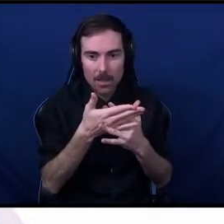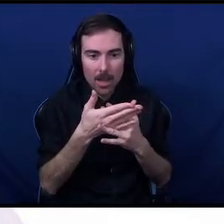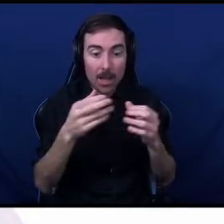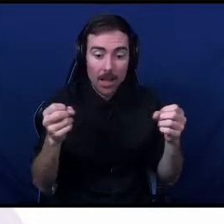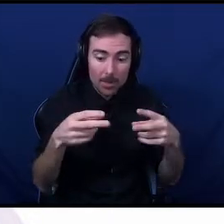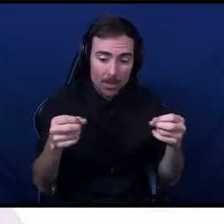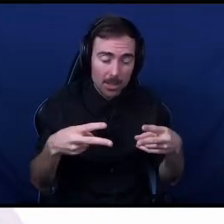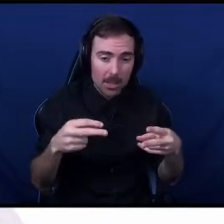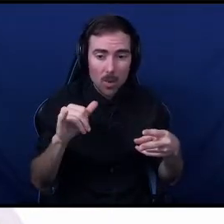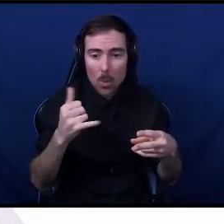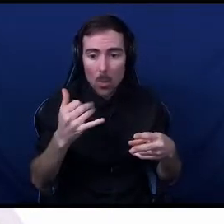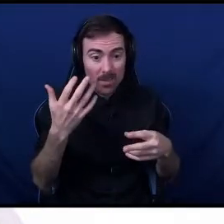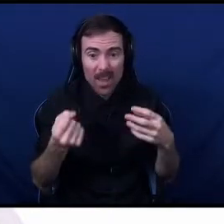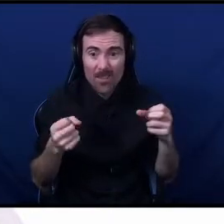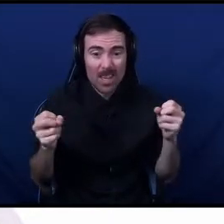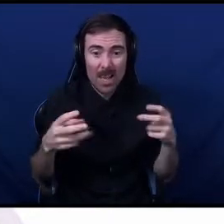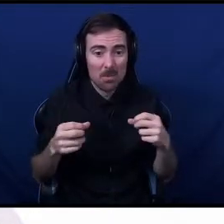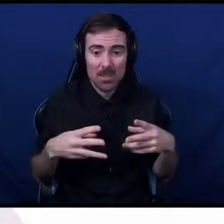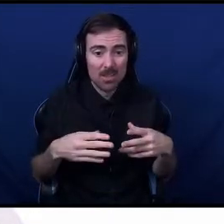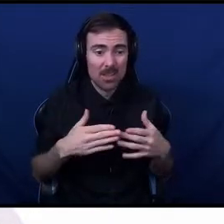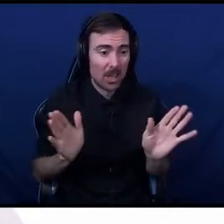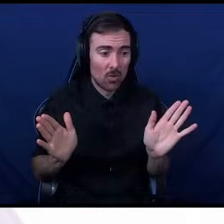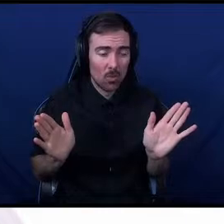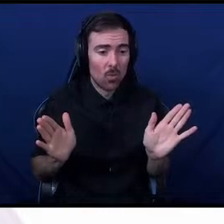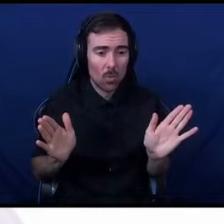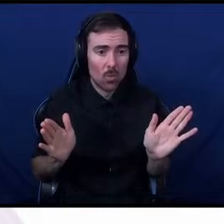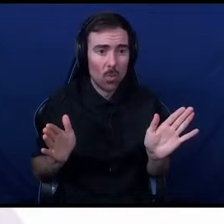having captions in general. And I think that visibility really